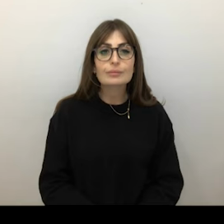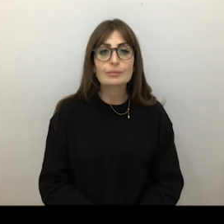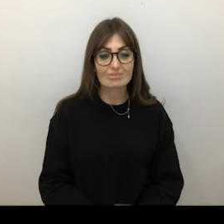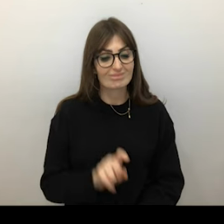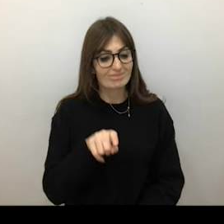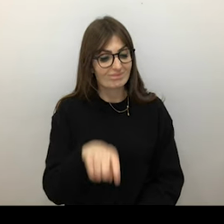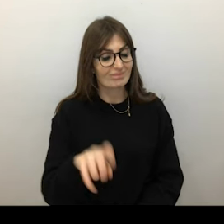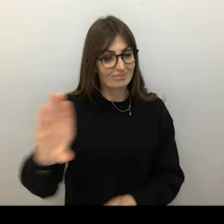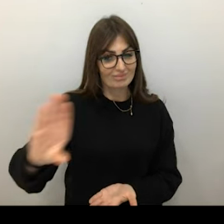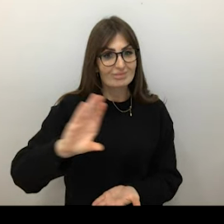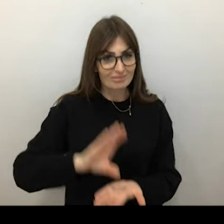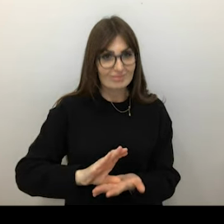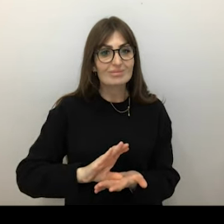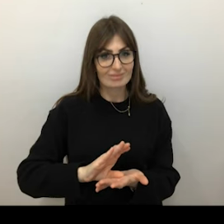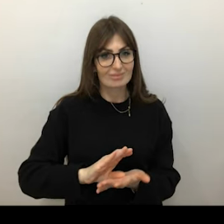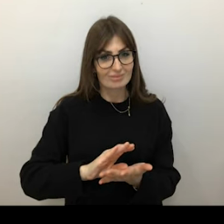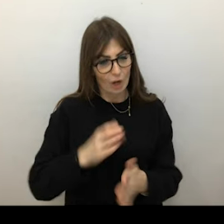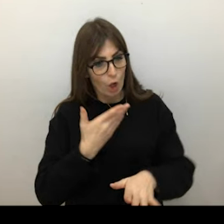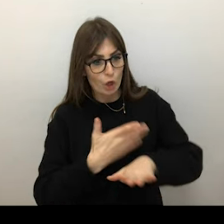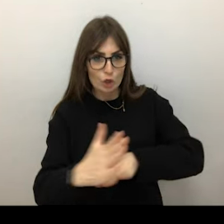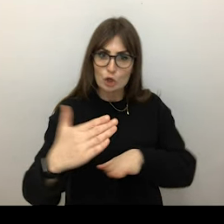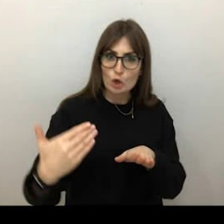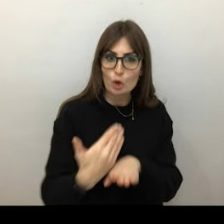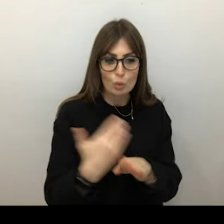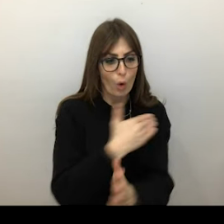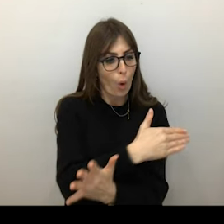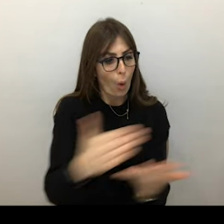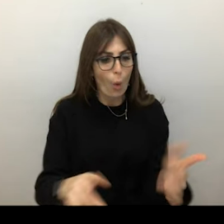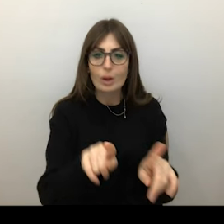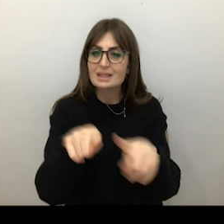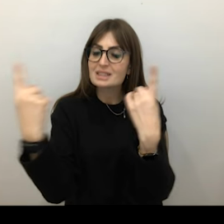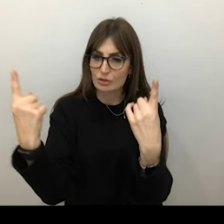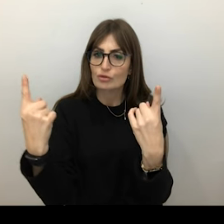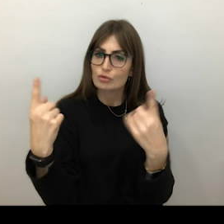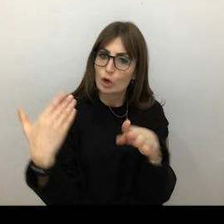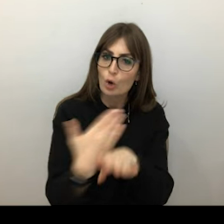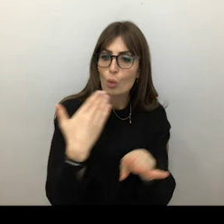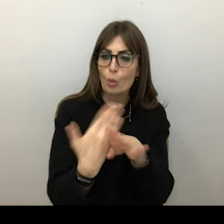The Creative Futures Fund invests in bold new work across all art forms that tell Australian stories